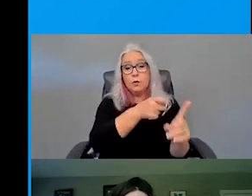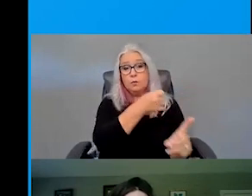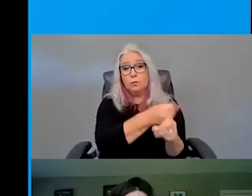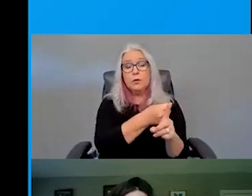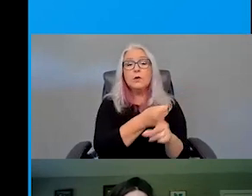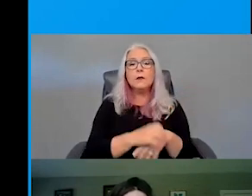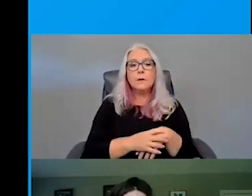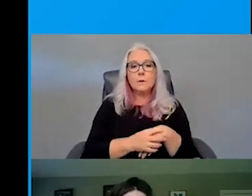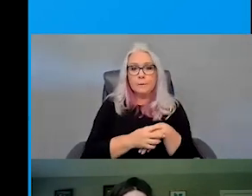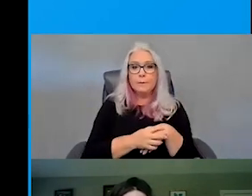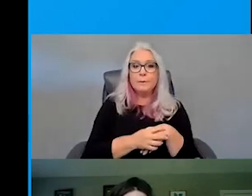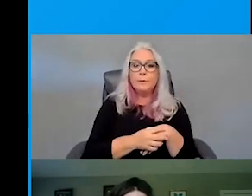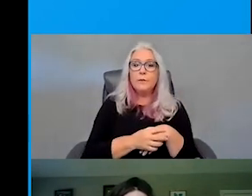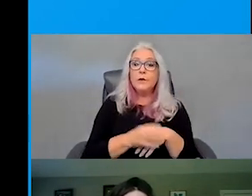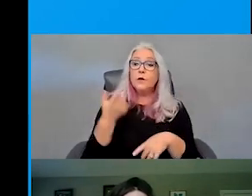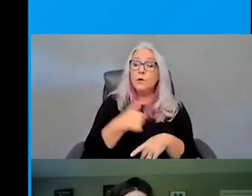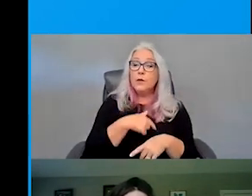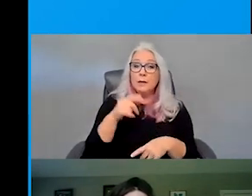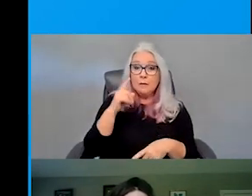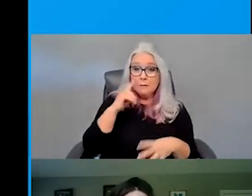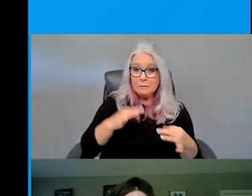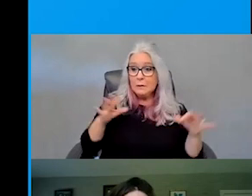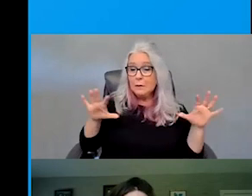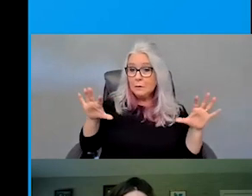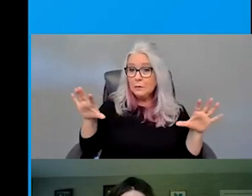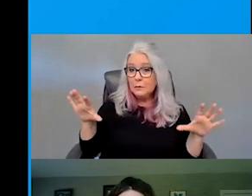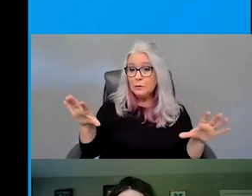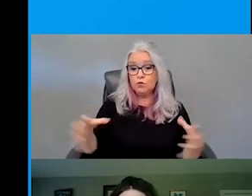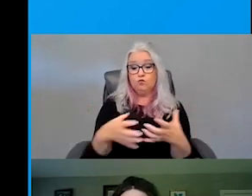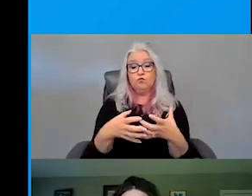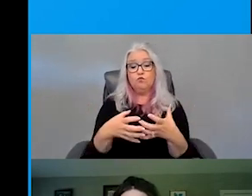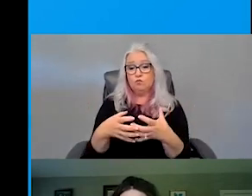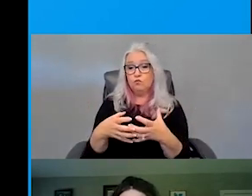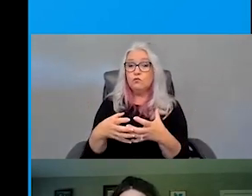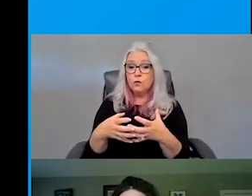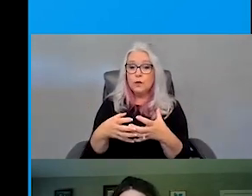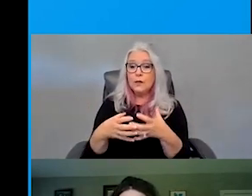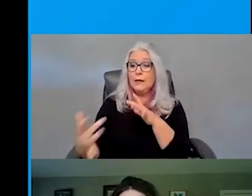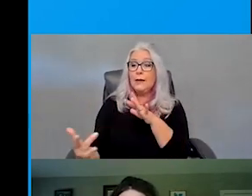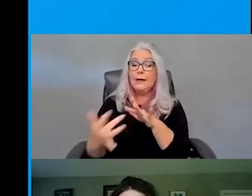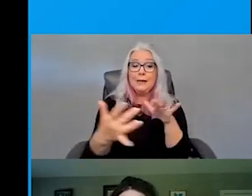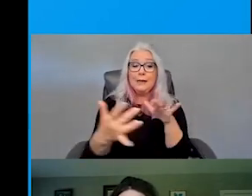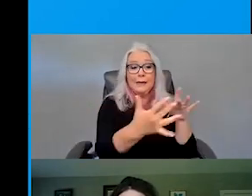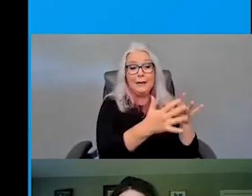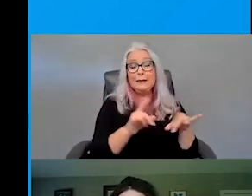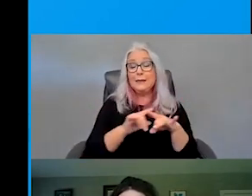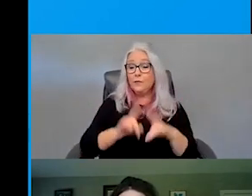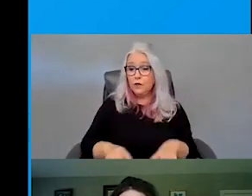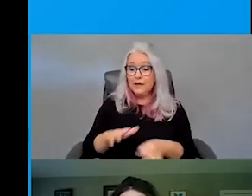was to come together with these study here to reach out to counties that were affected in New York State on again on the